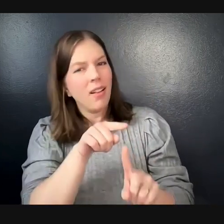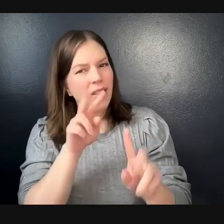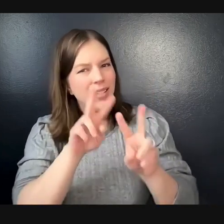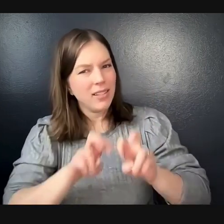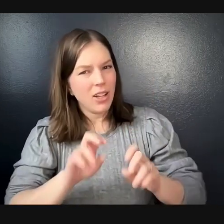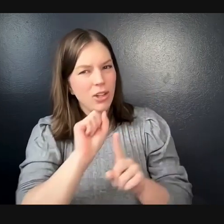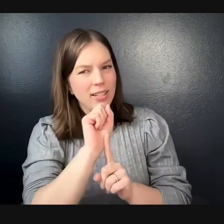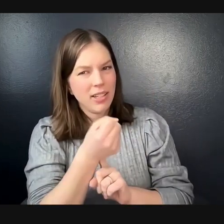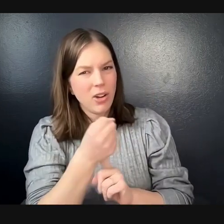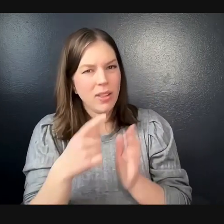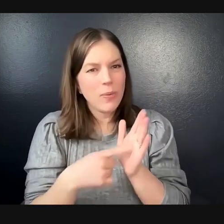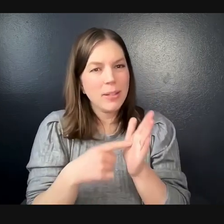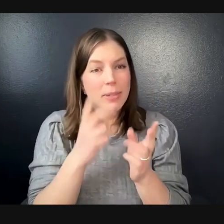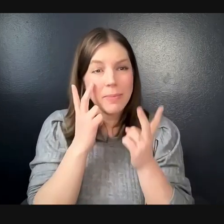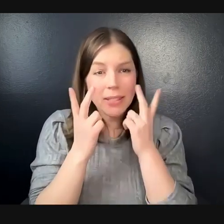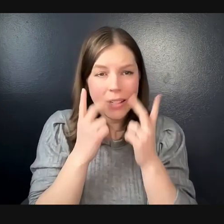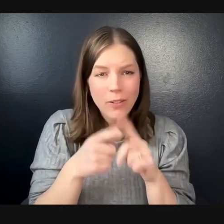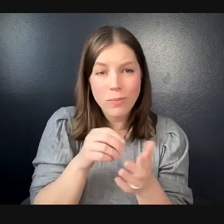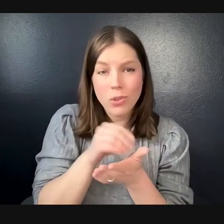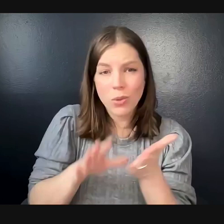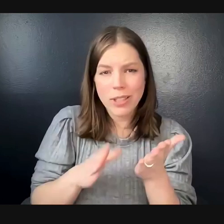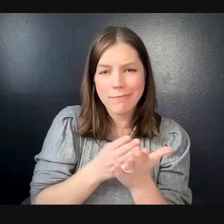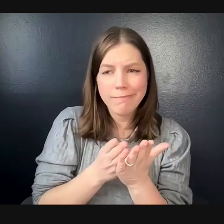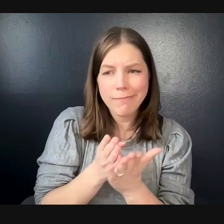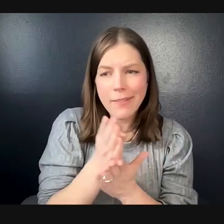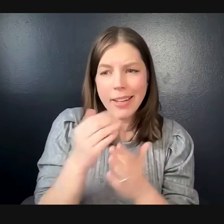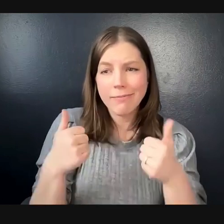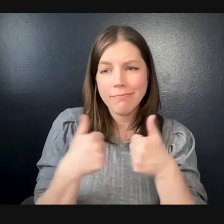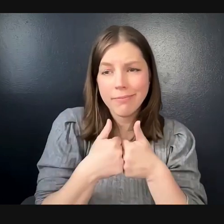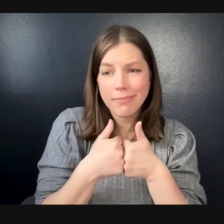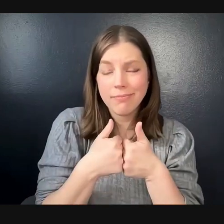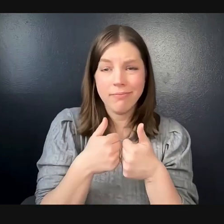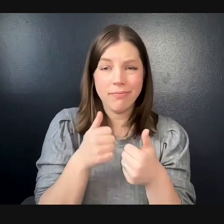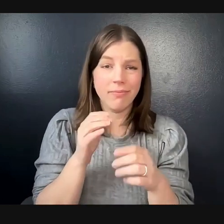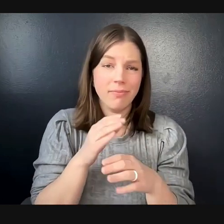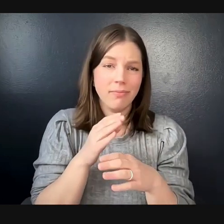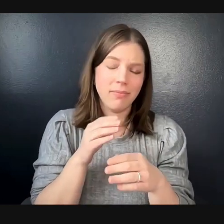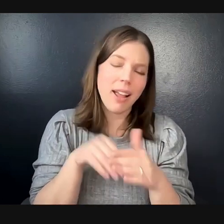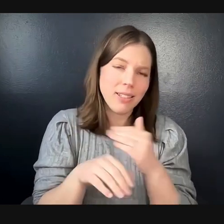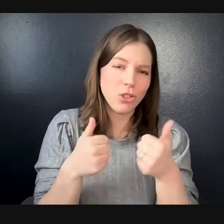So let's take a look at a scenario that we sometimes see from students navigating access